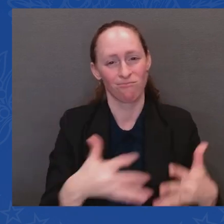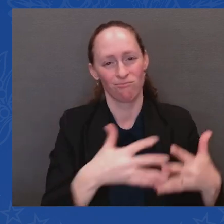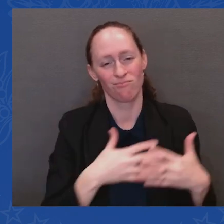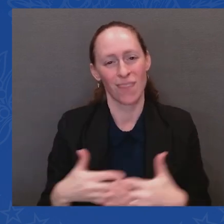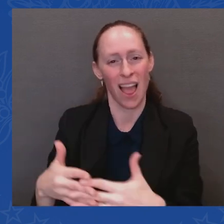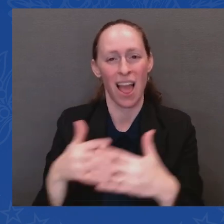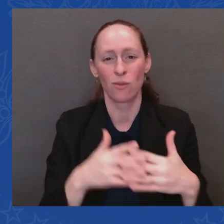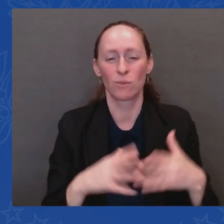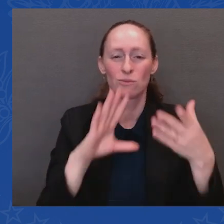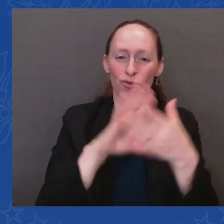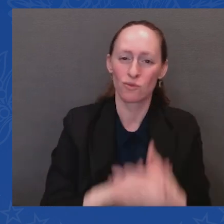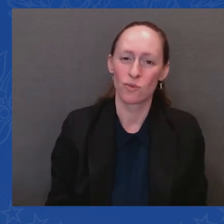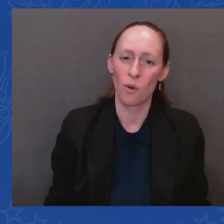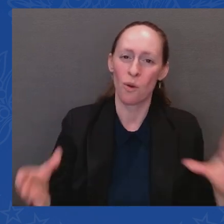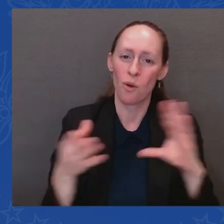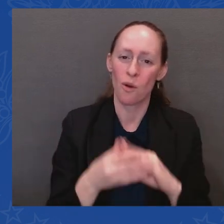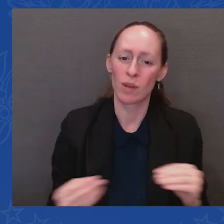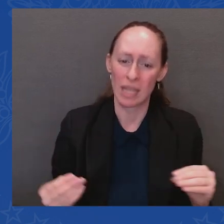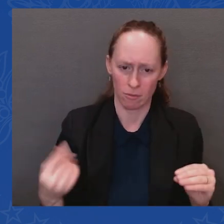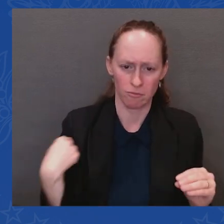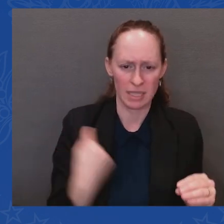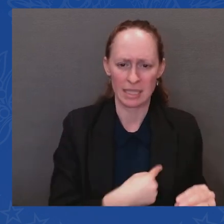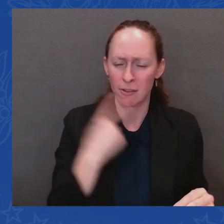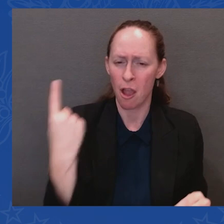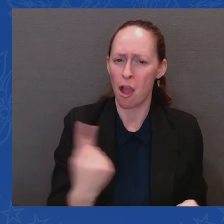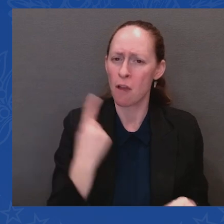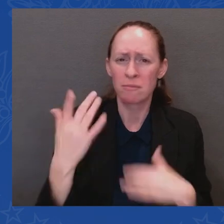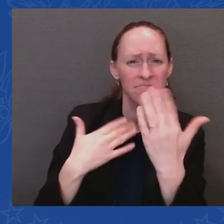a nation that faces down fear, generation after generation;